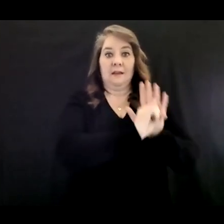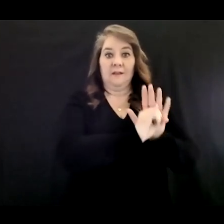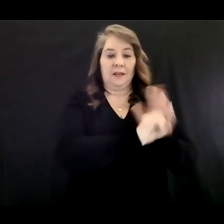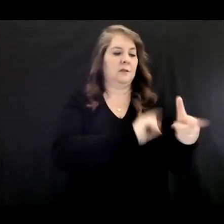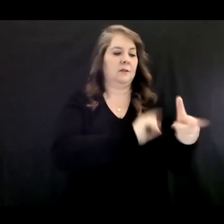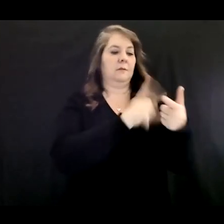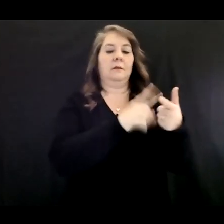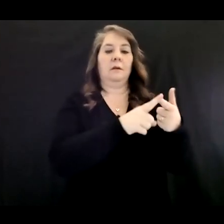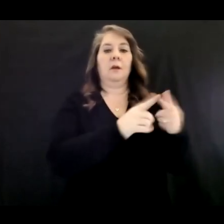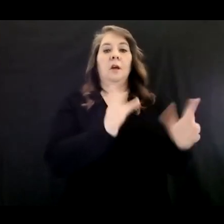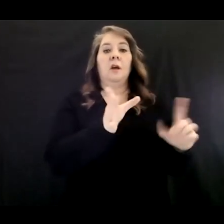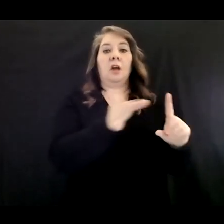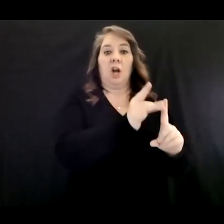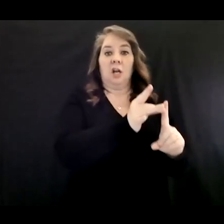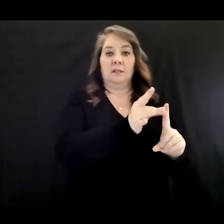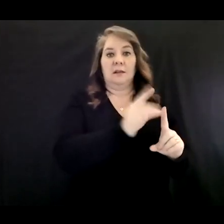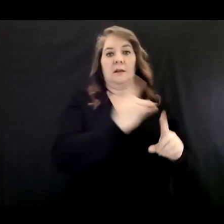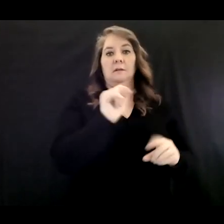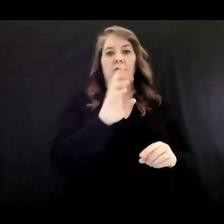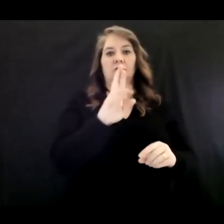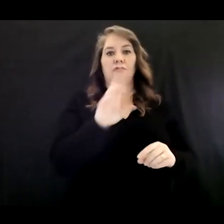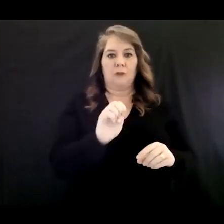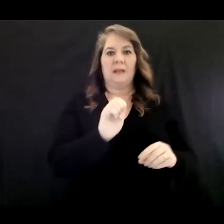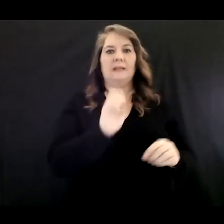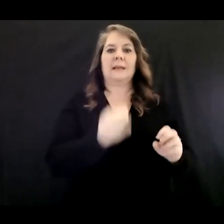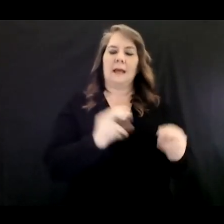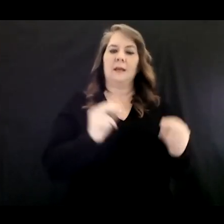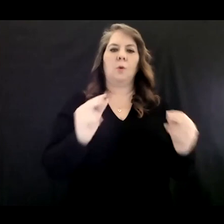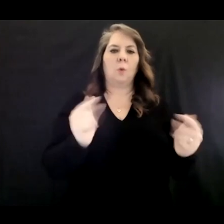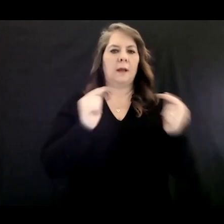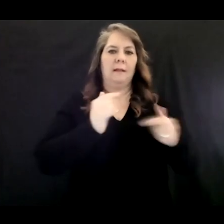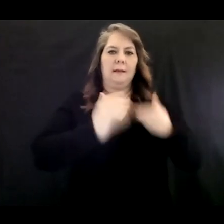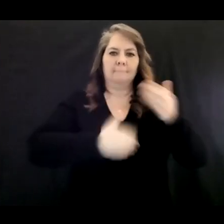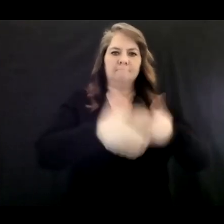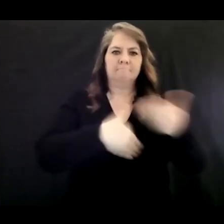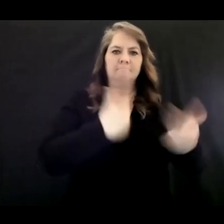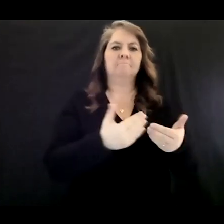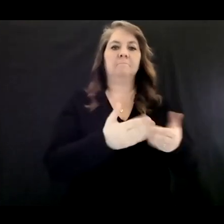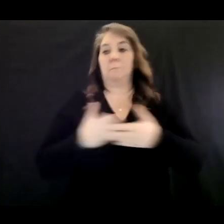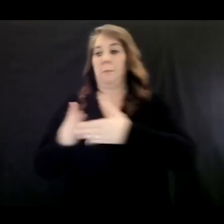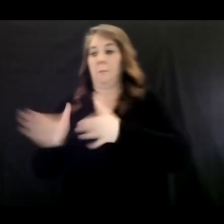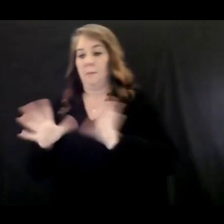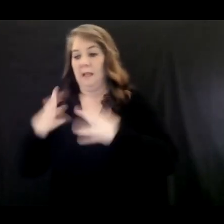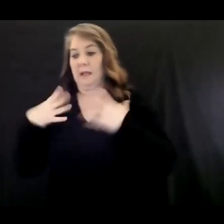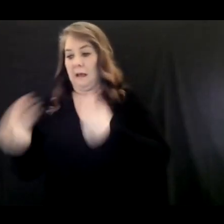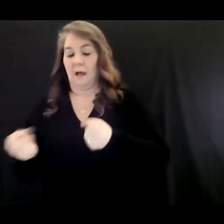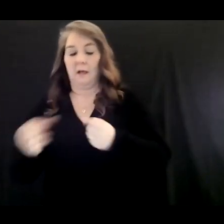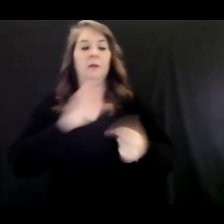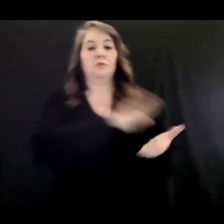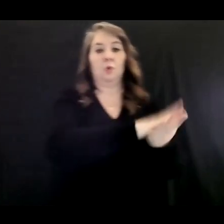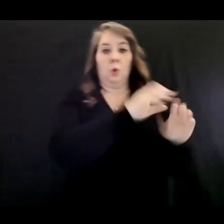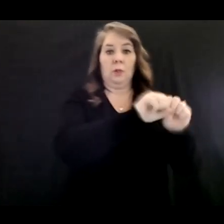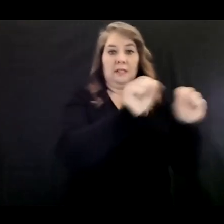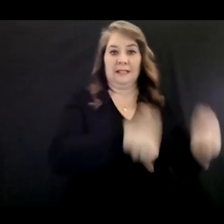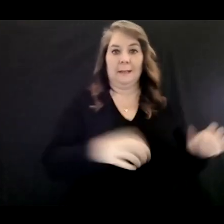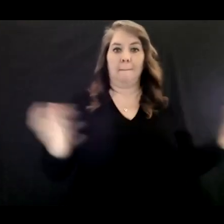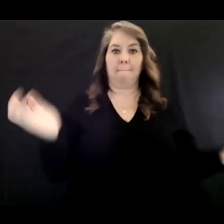through collaboration between public health and school systems. With updated recommendation,